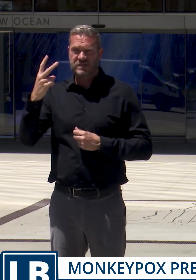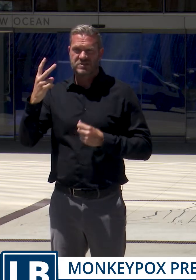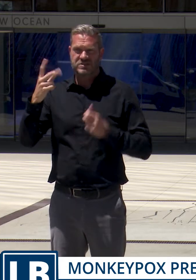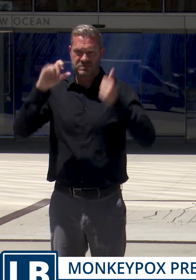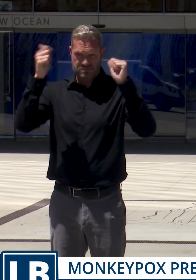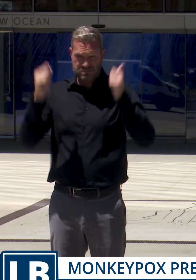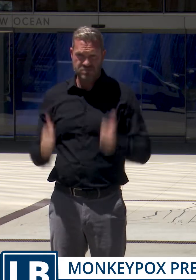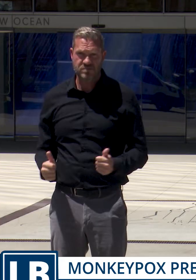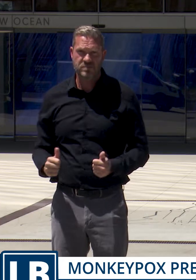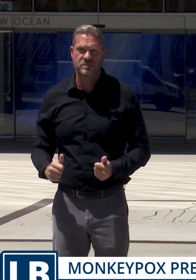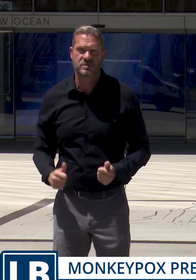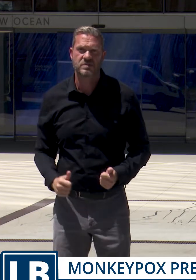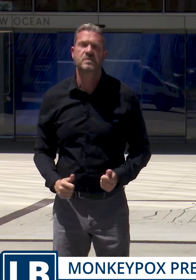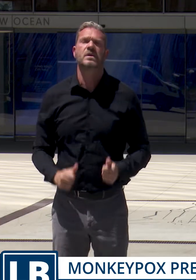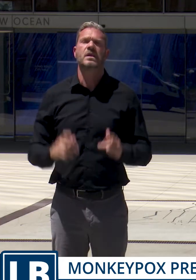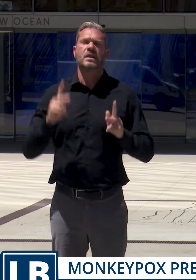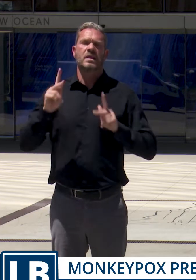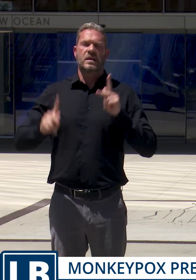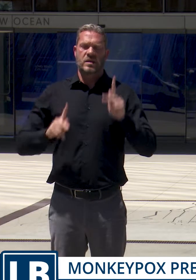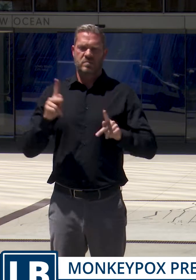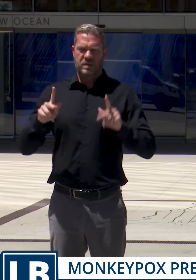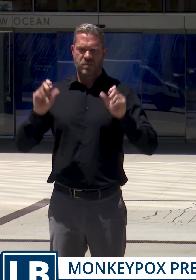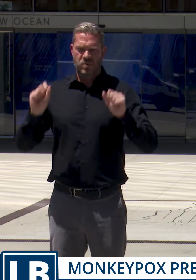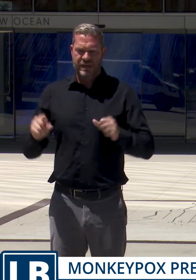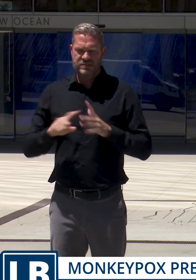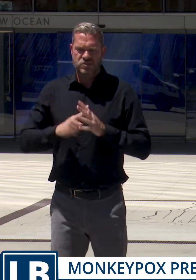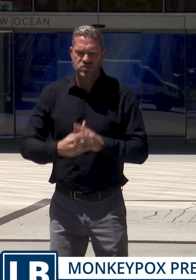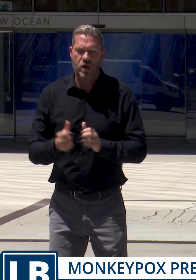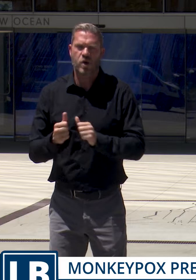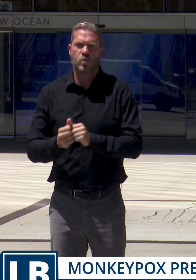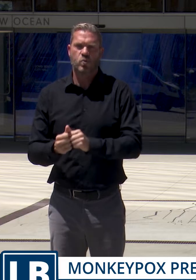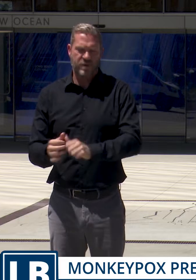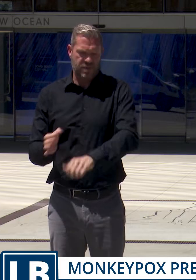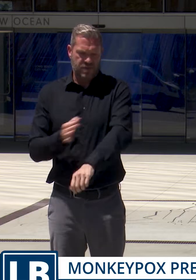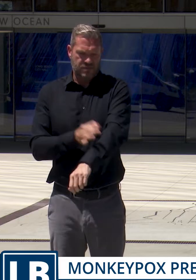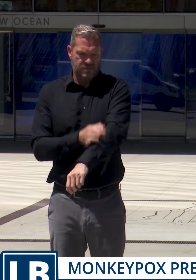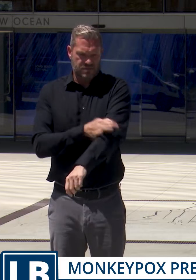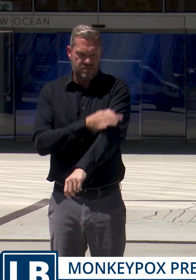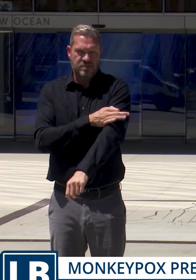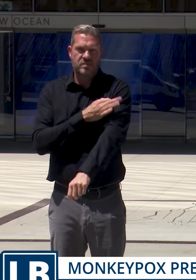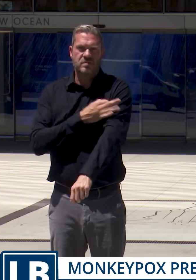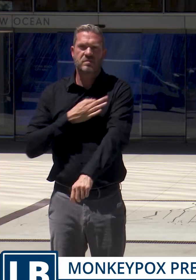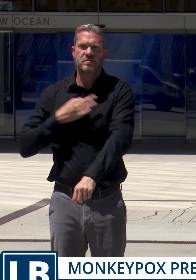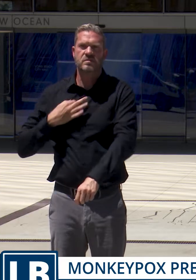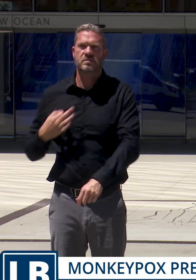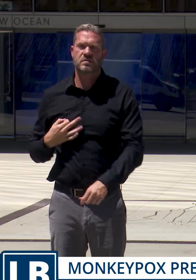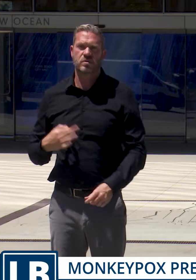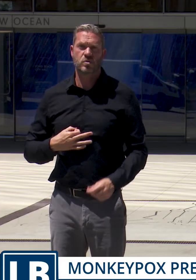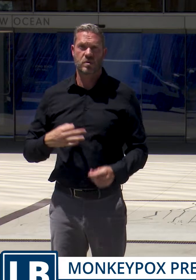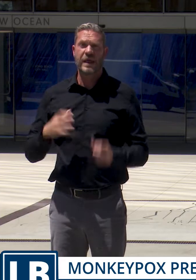or scabs on a person's skin through intimate contact such as oral anal or vaginal sex